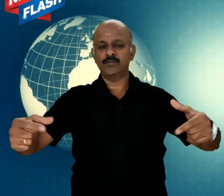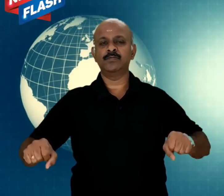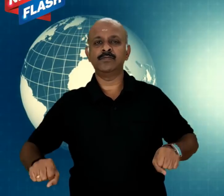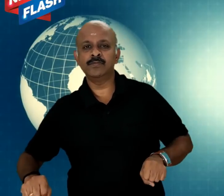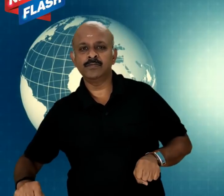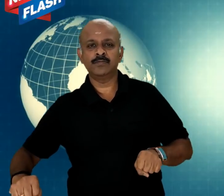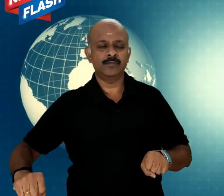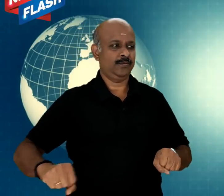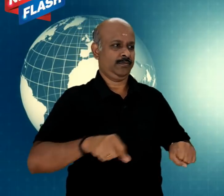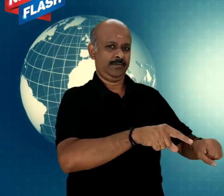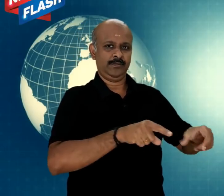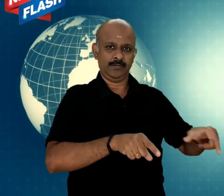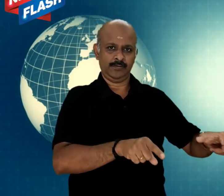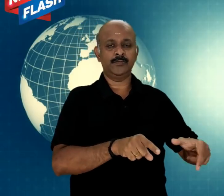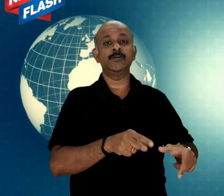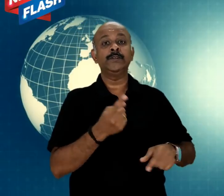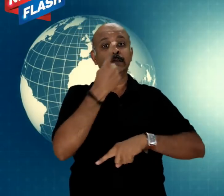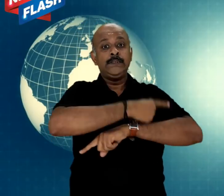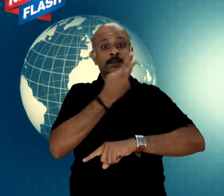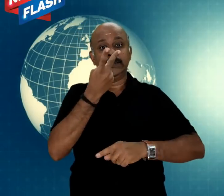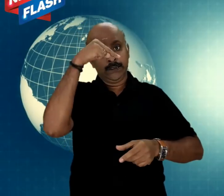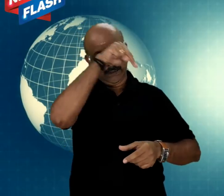the boy was with his egg cart